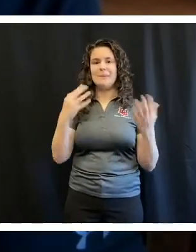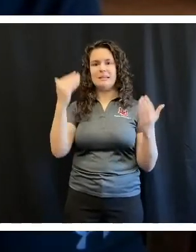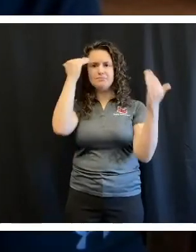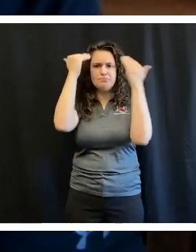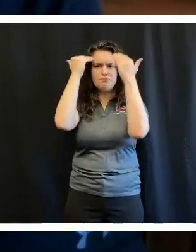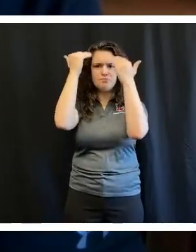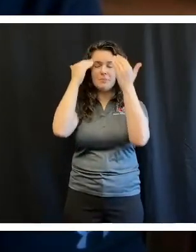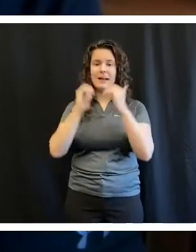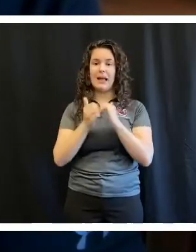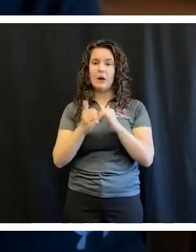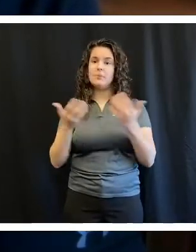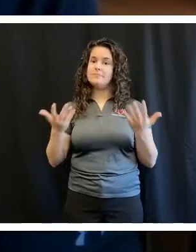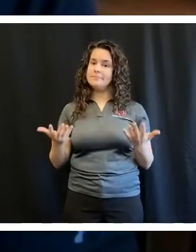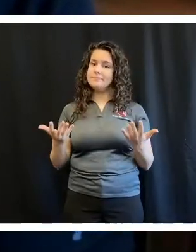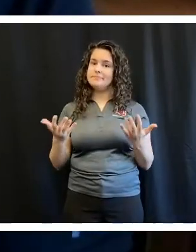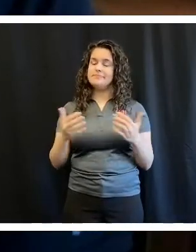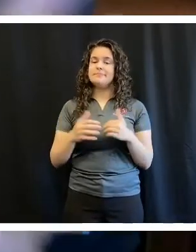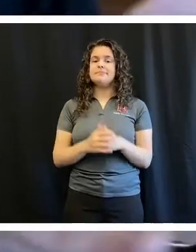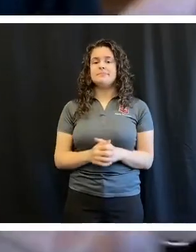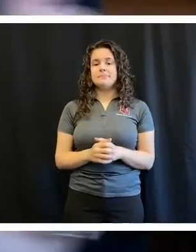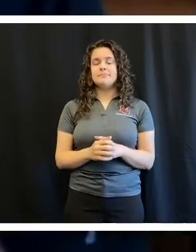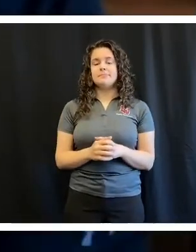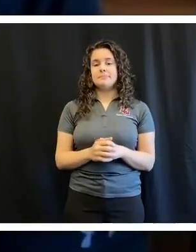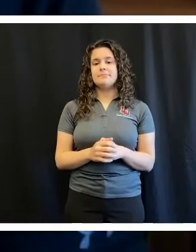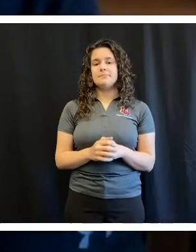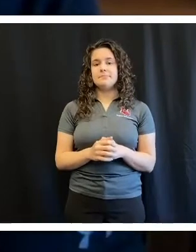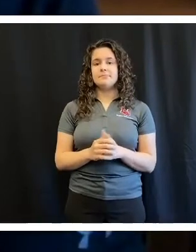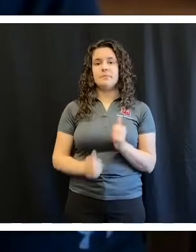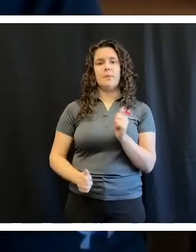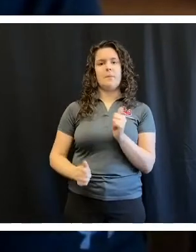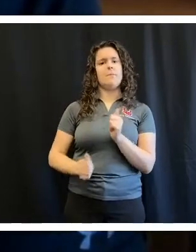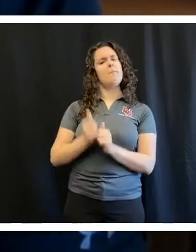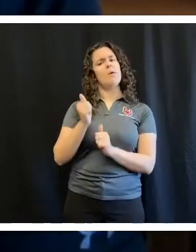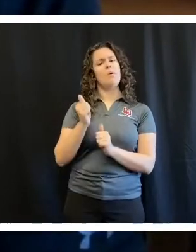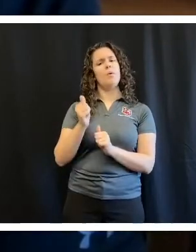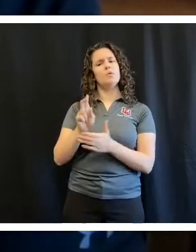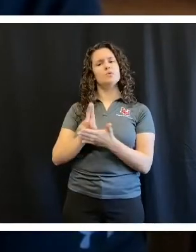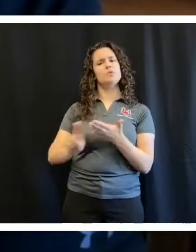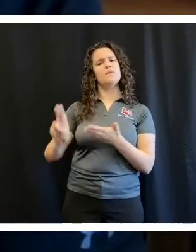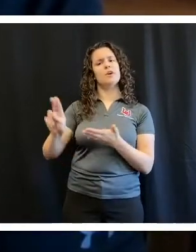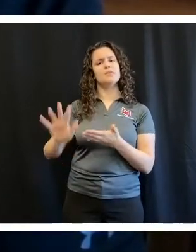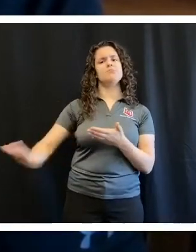You know, even most universities across the country had some online experience.